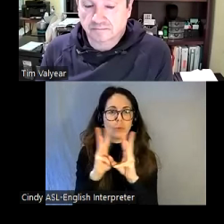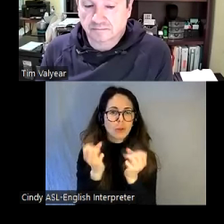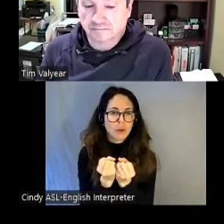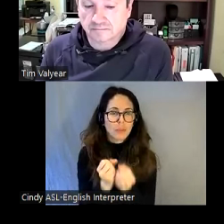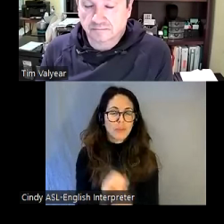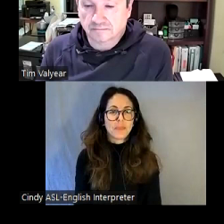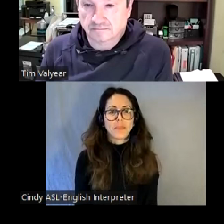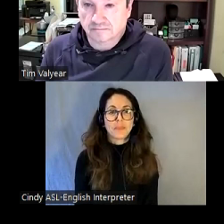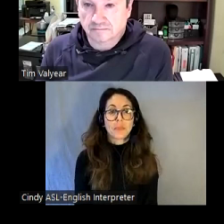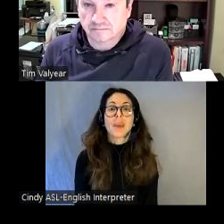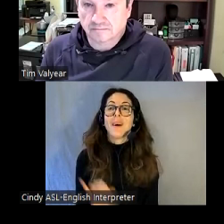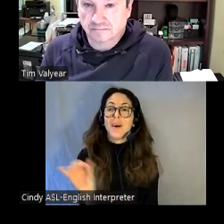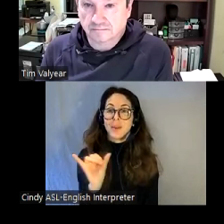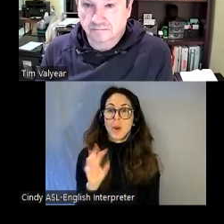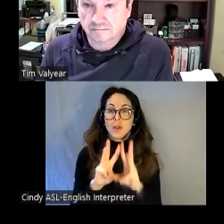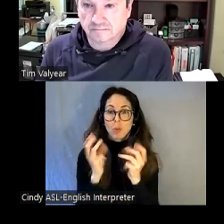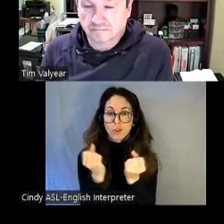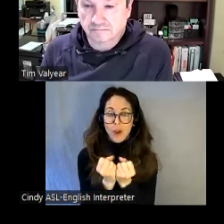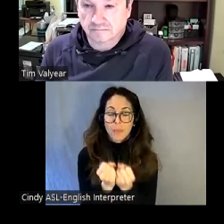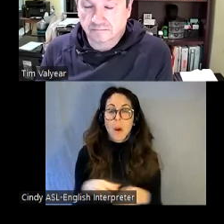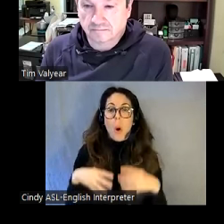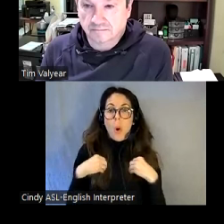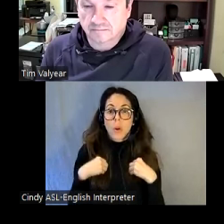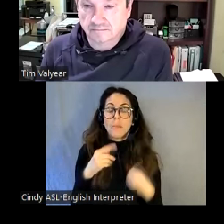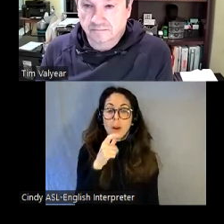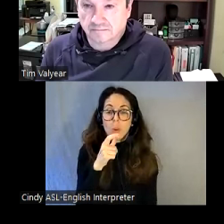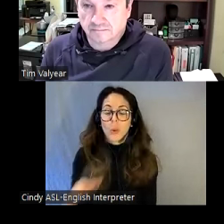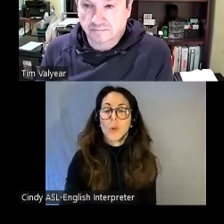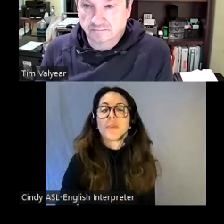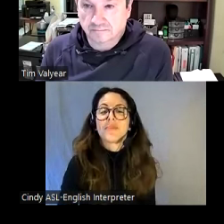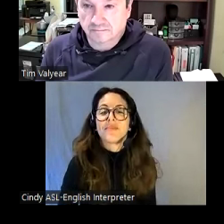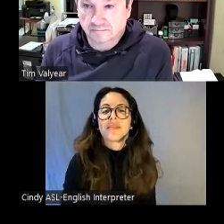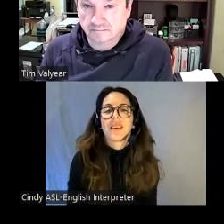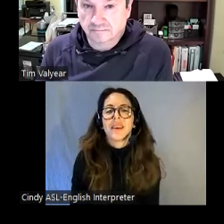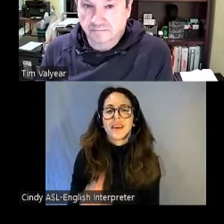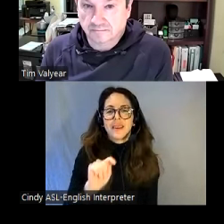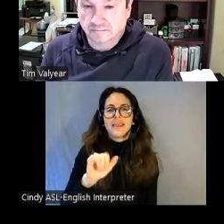Government of Ontario website and other websites mentioned in this presentation. As well, this presentation is the